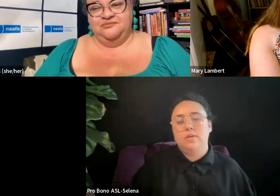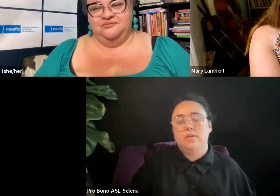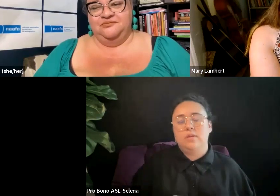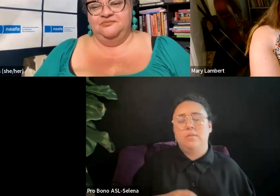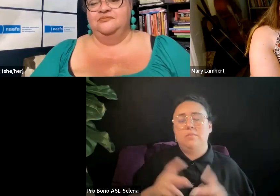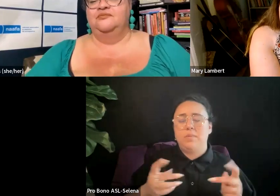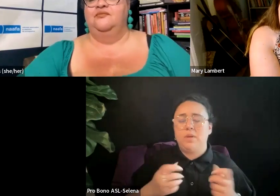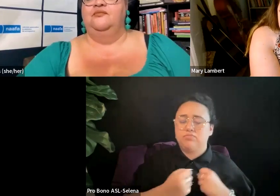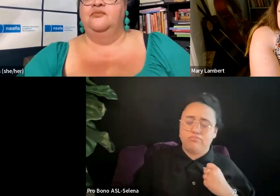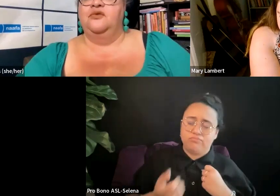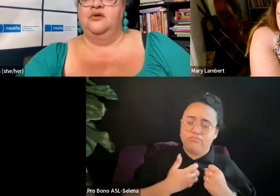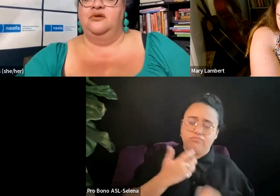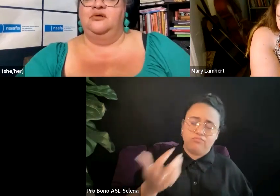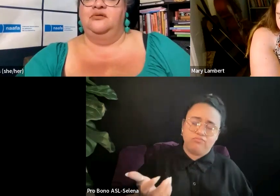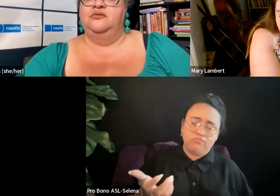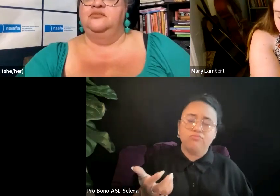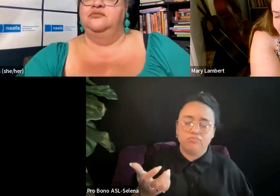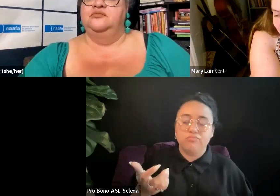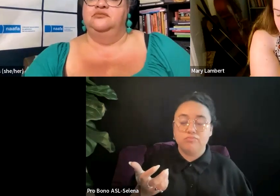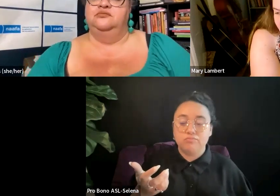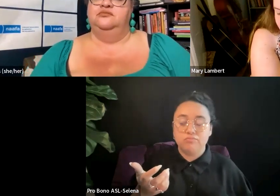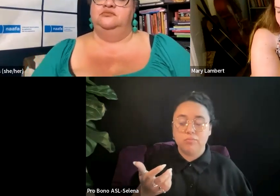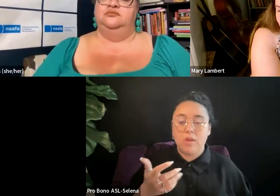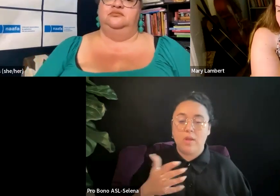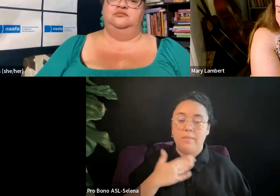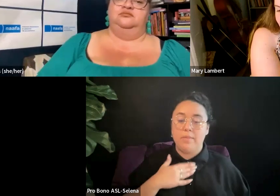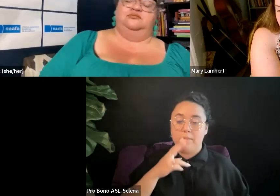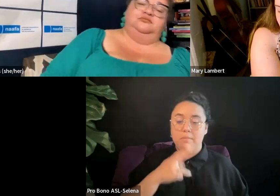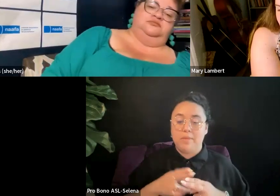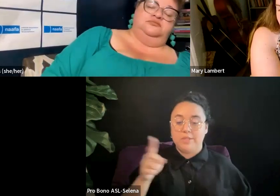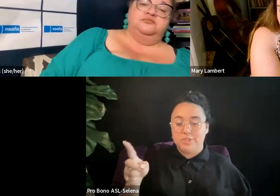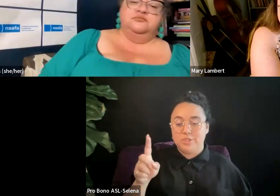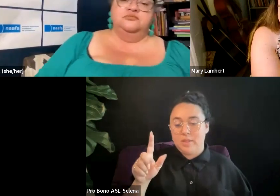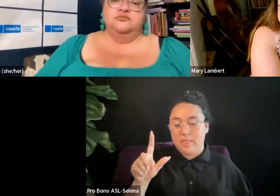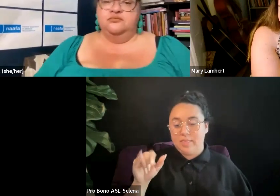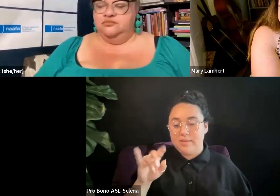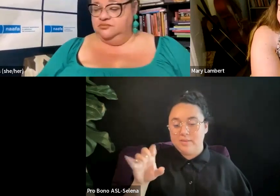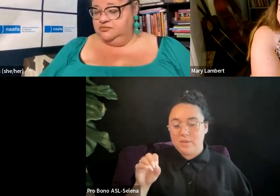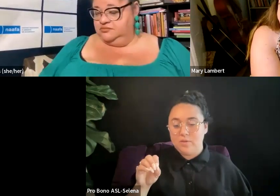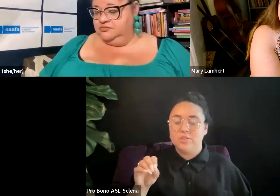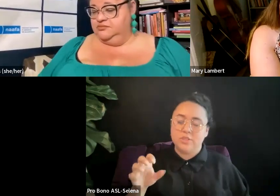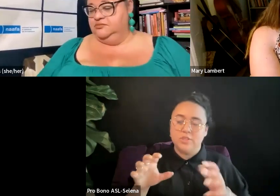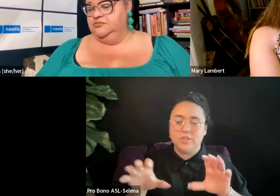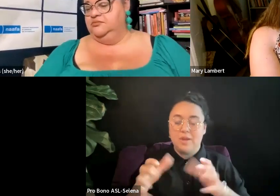And I'm so glad you mentioned Lizzo because I feel like she's just done so much for our community.